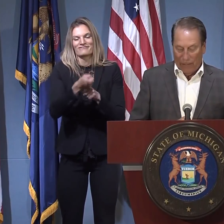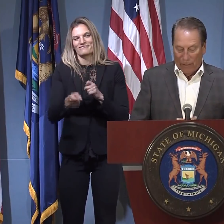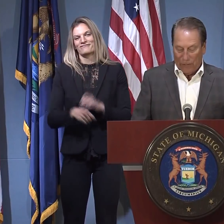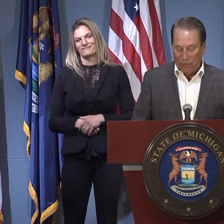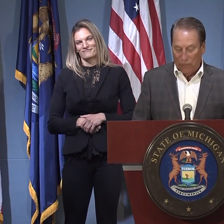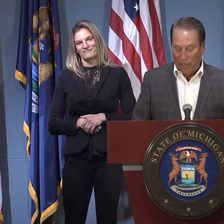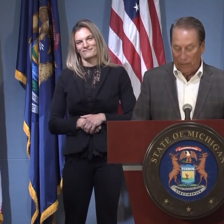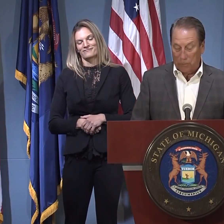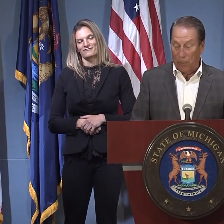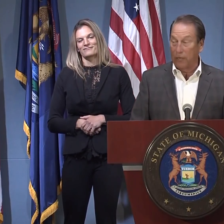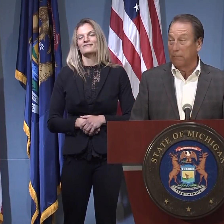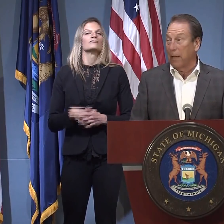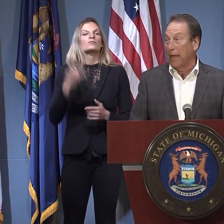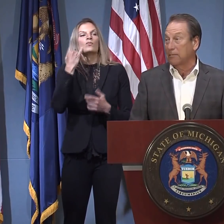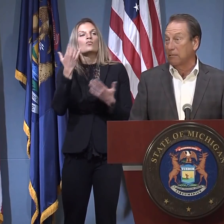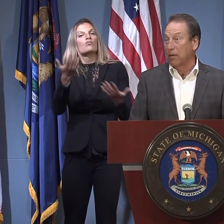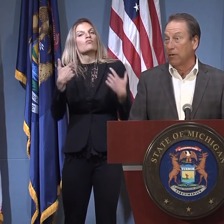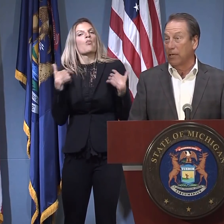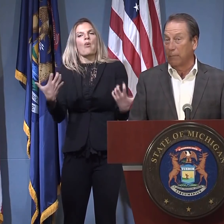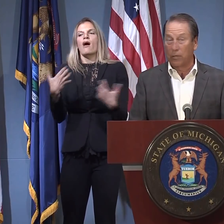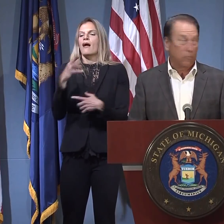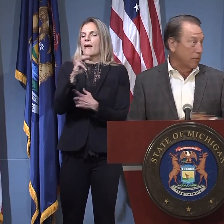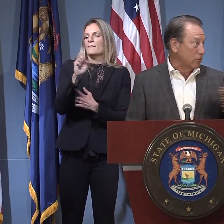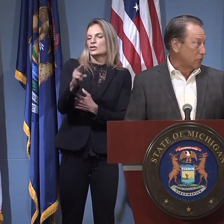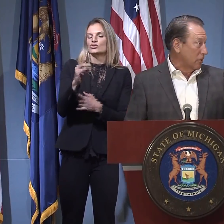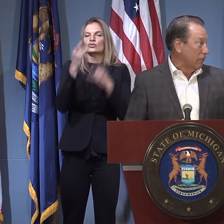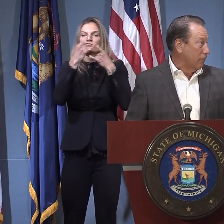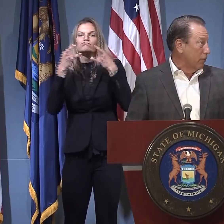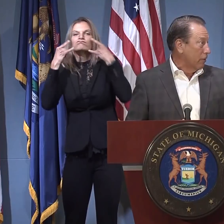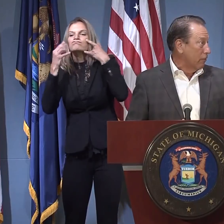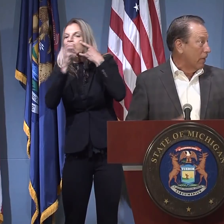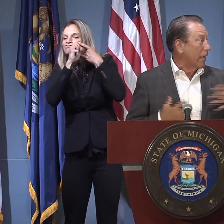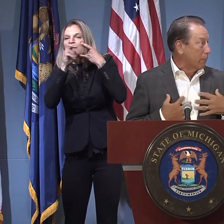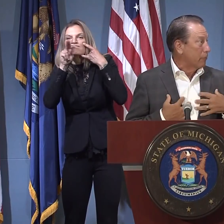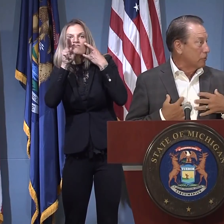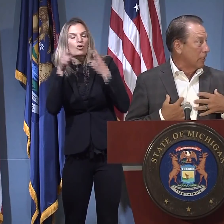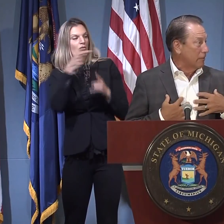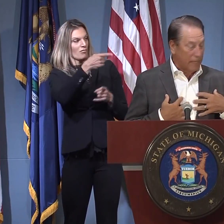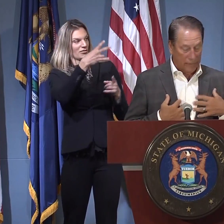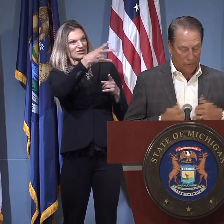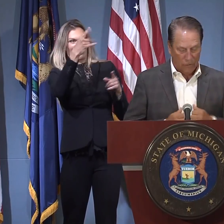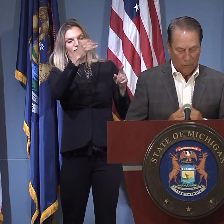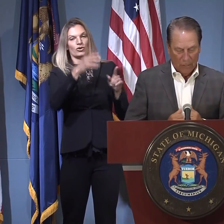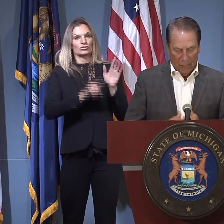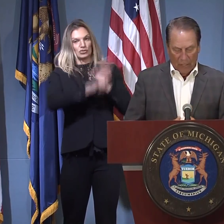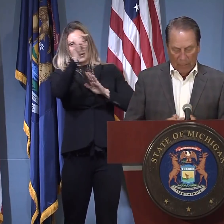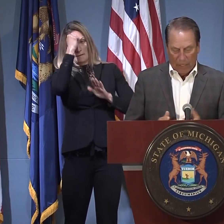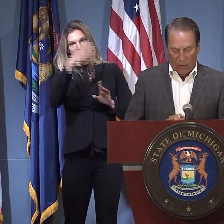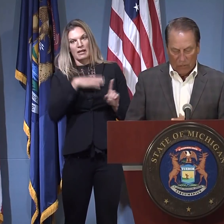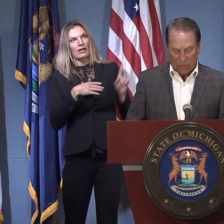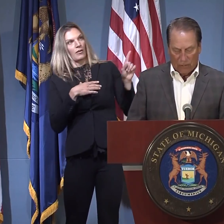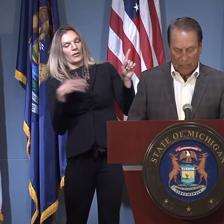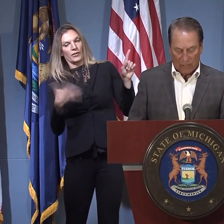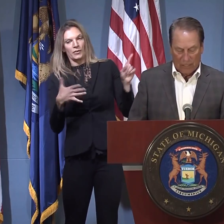GOT TO DO IT. YOU OH, ALTHOUGH, IF YOU WANT TO WEAR SPARTAN MASK AROUND THE